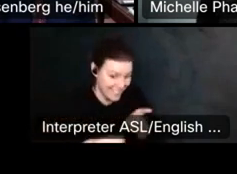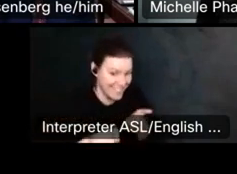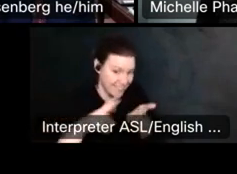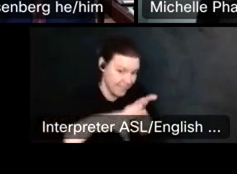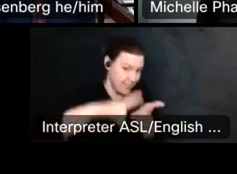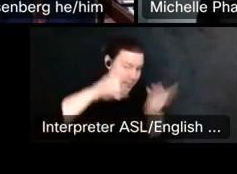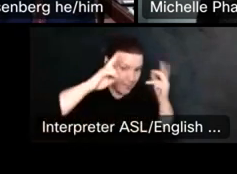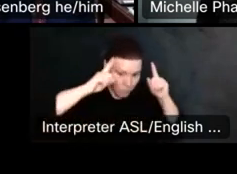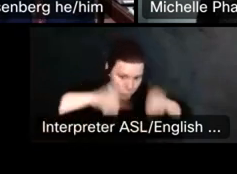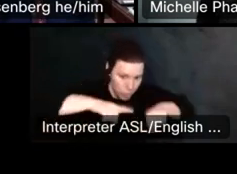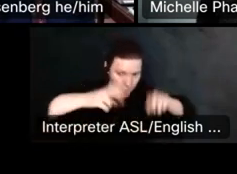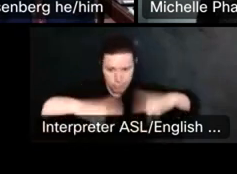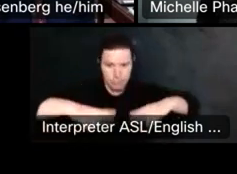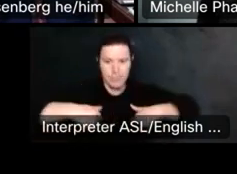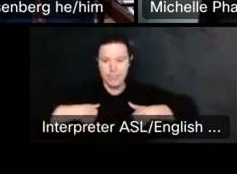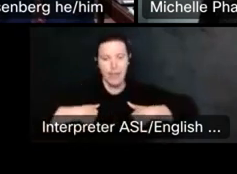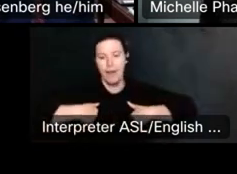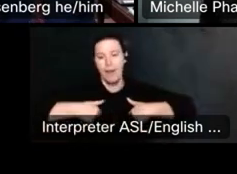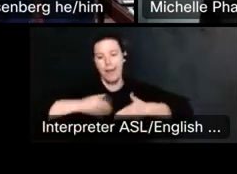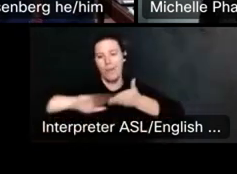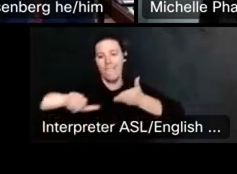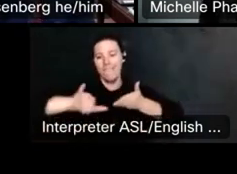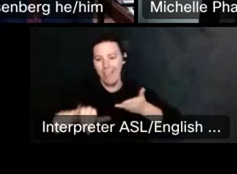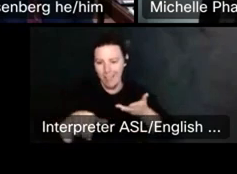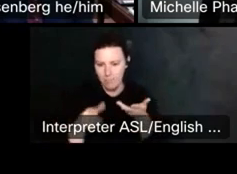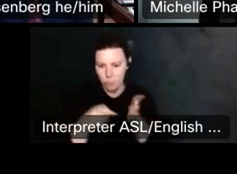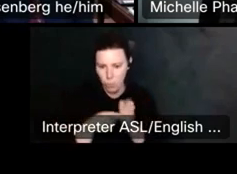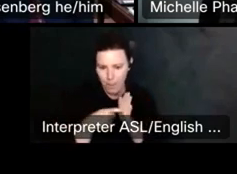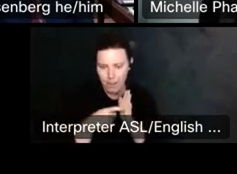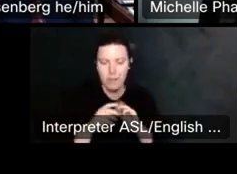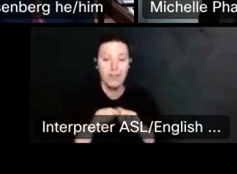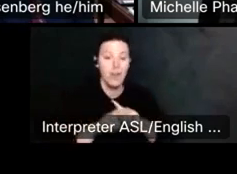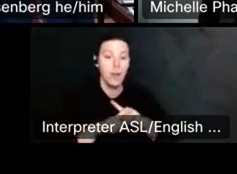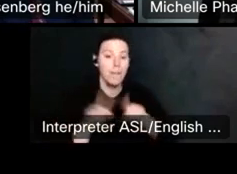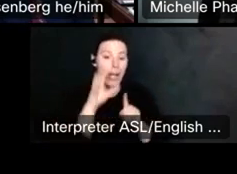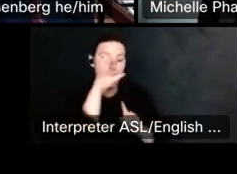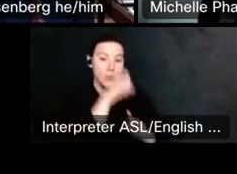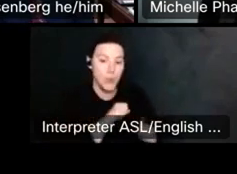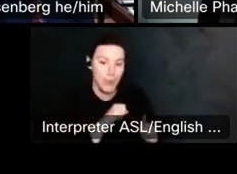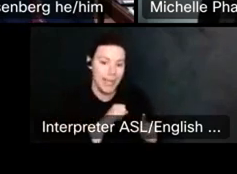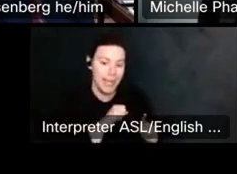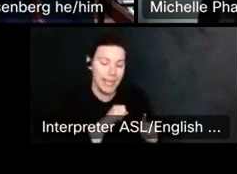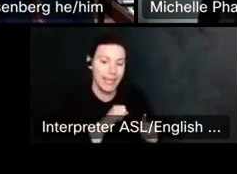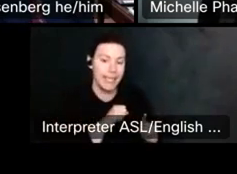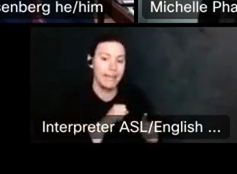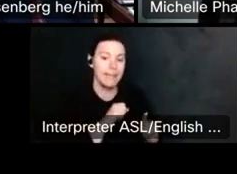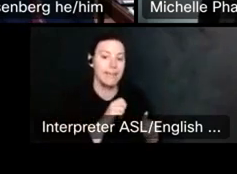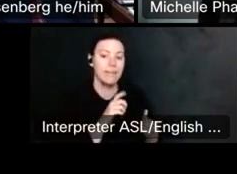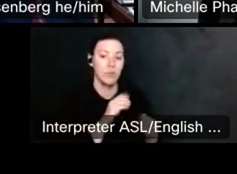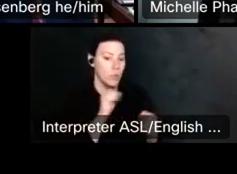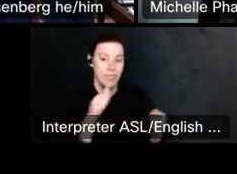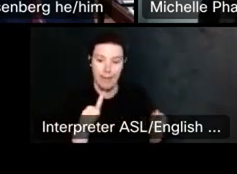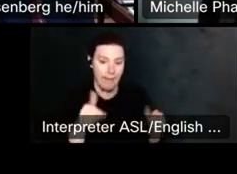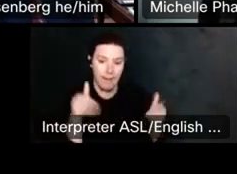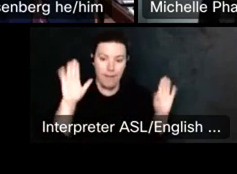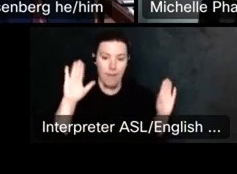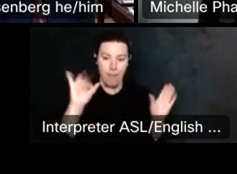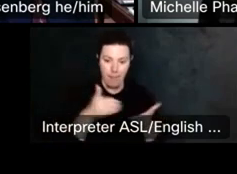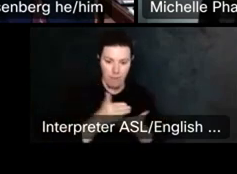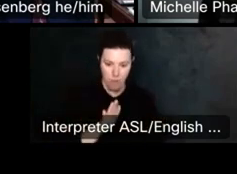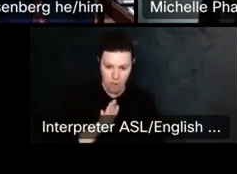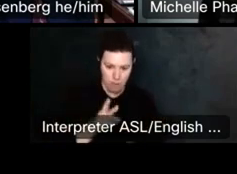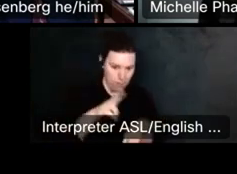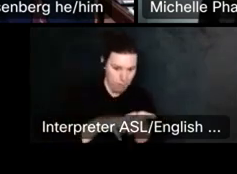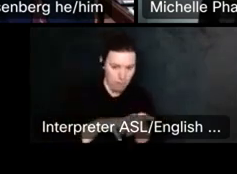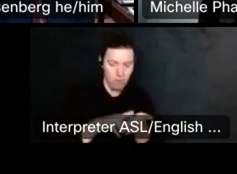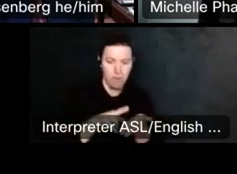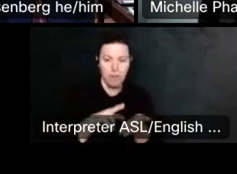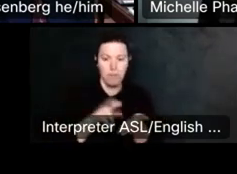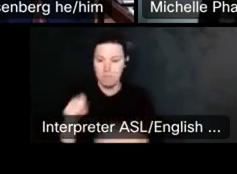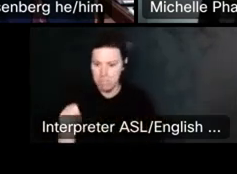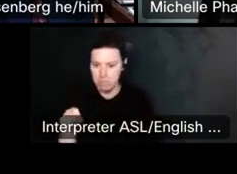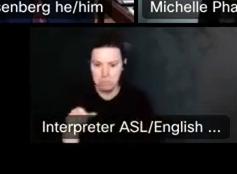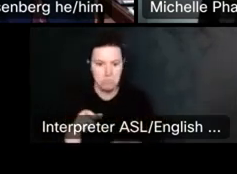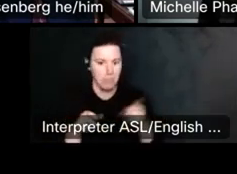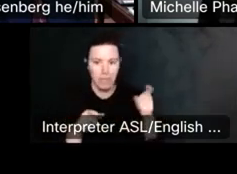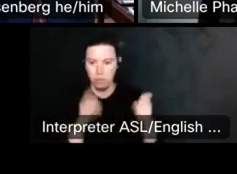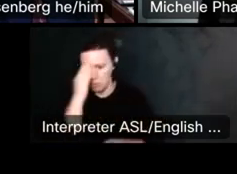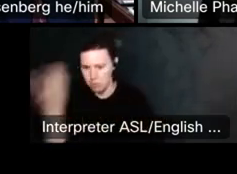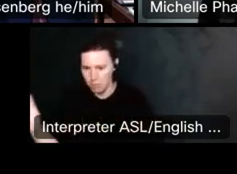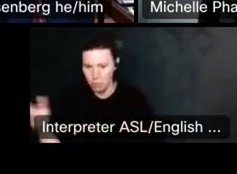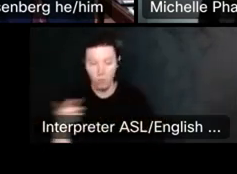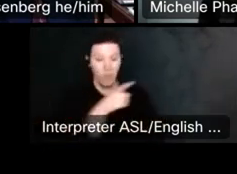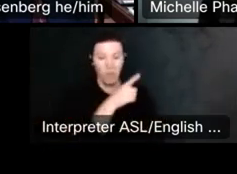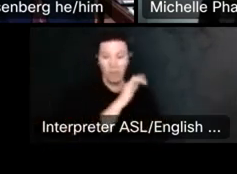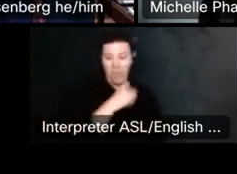But assuming, and the presumption is unless it's in writing that the artist is retained of so, yes, if you know your murals in a building, that's going to be torn down. They are required to provide you with notice.